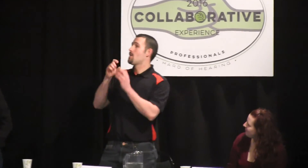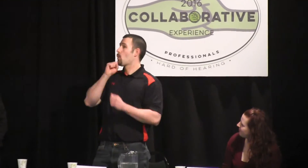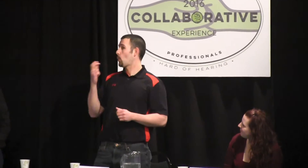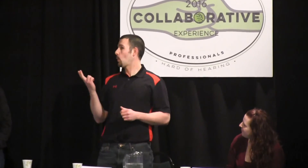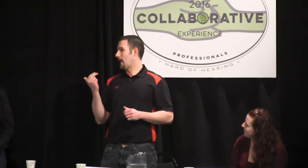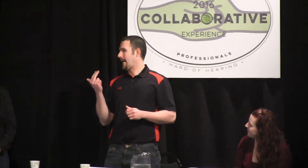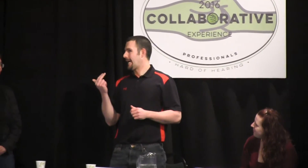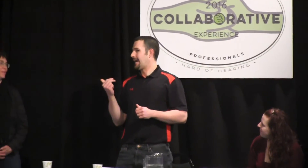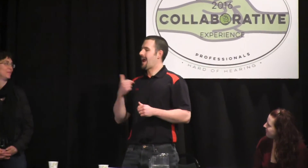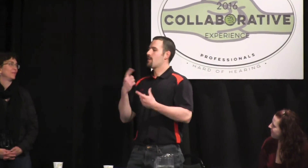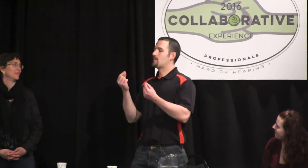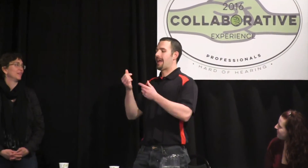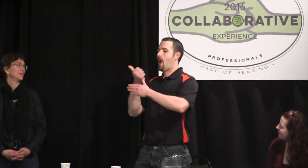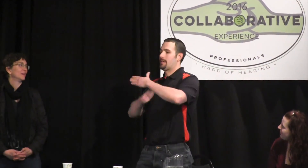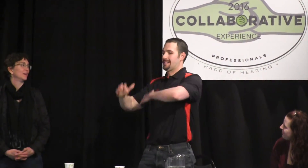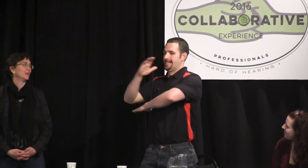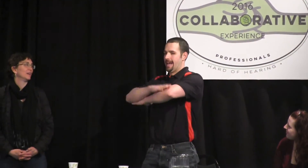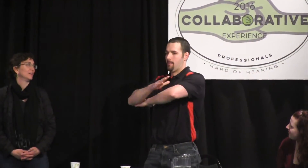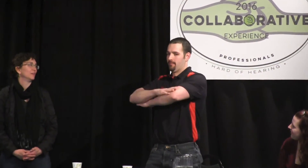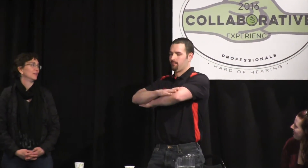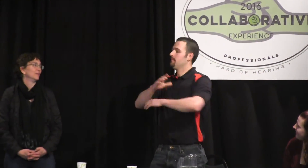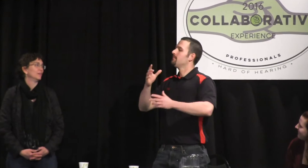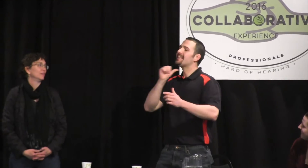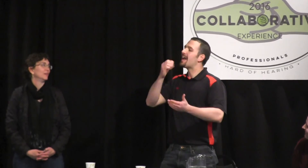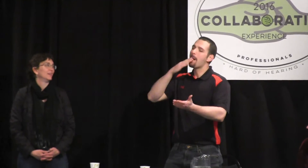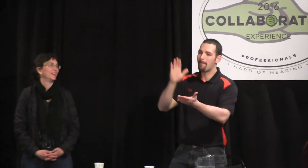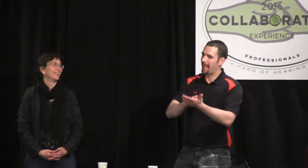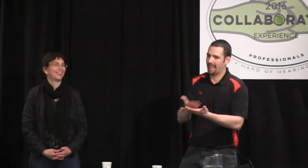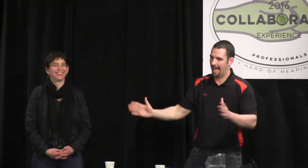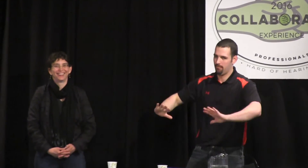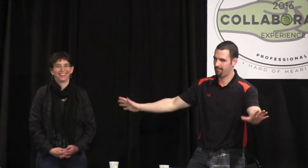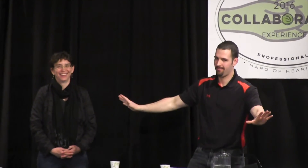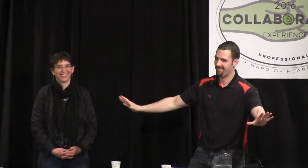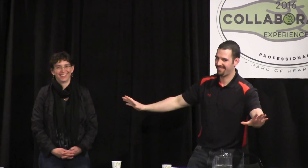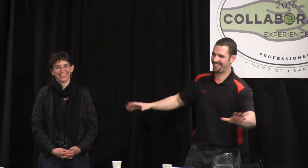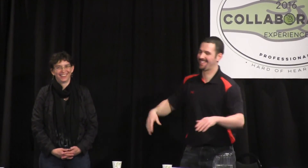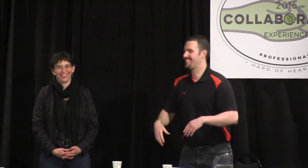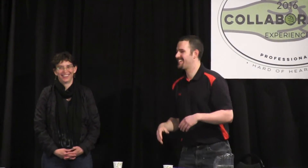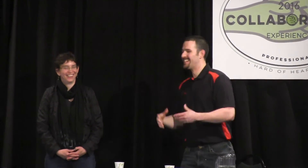Kyle: Yeah, I started even when I was 13, kind of under the table work.